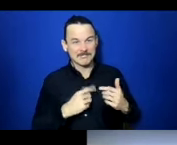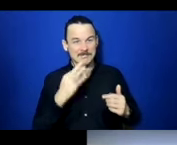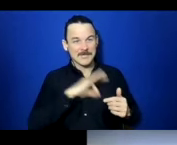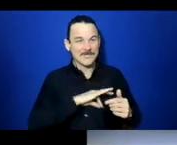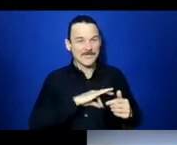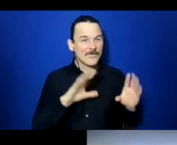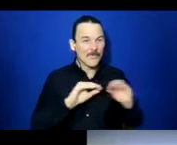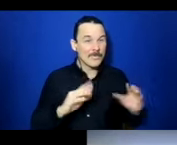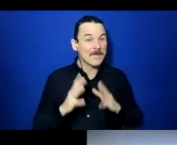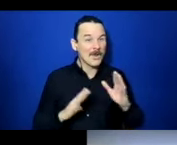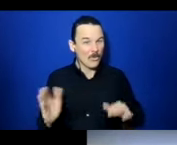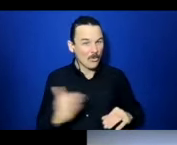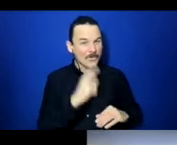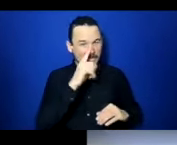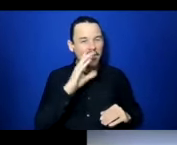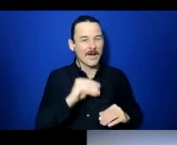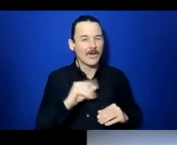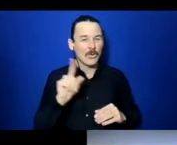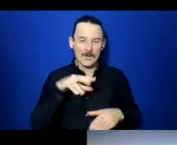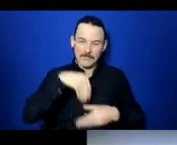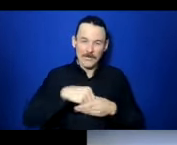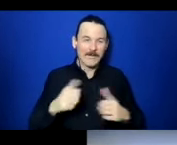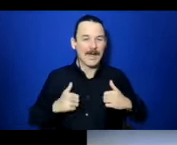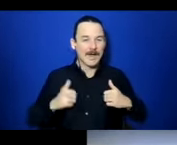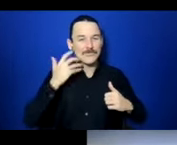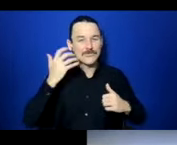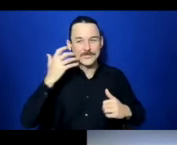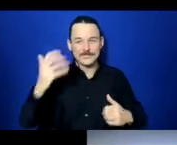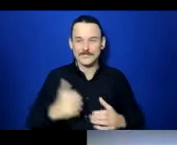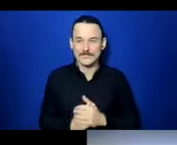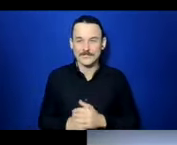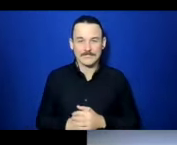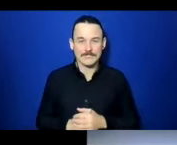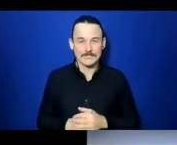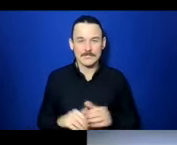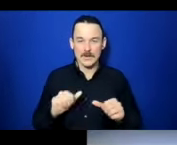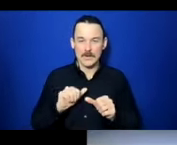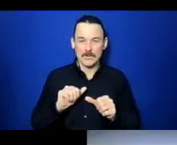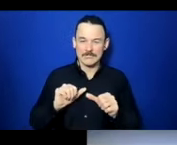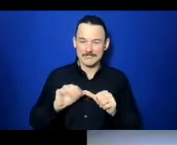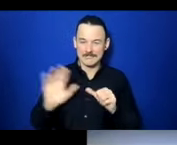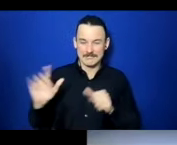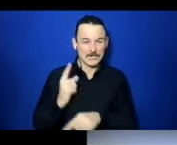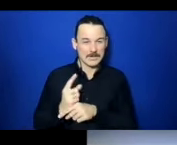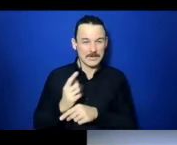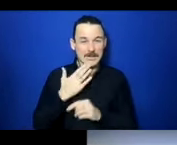[Pete] Well said Anna. That's brilliant. Now we're I’m almost out of time. We might do one